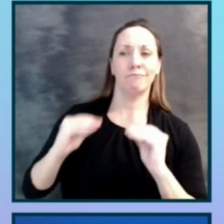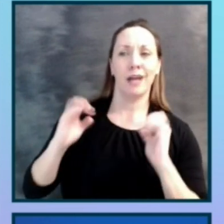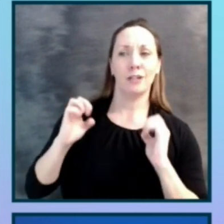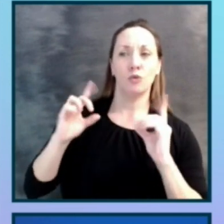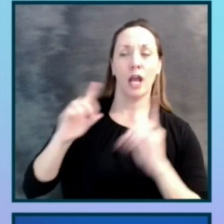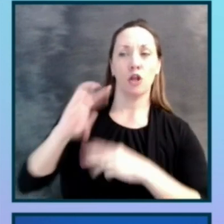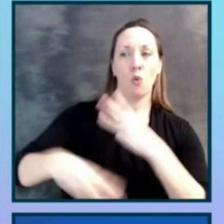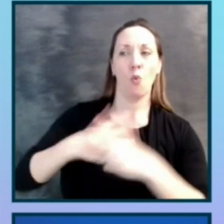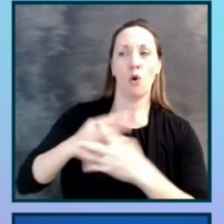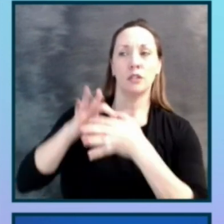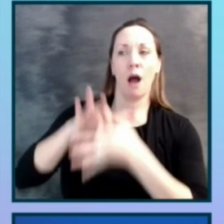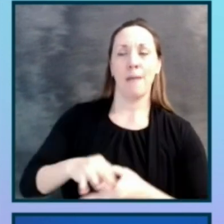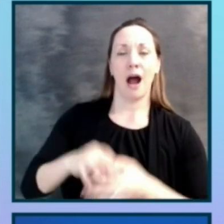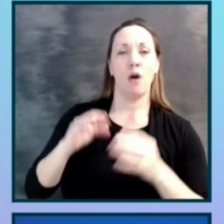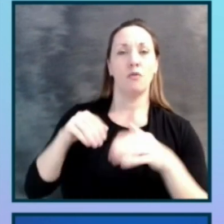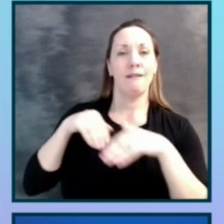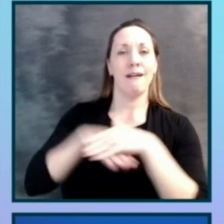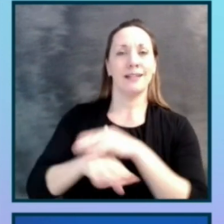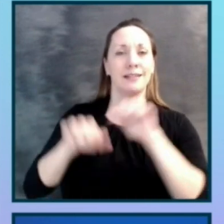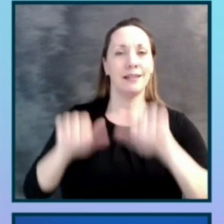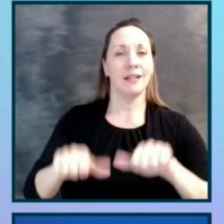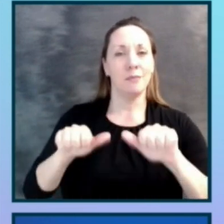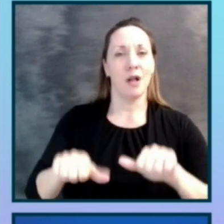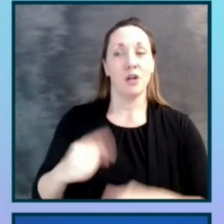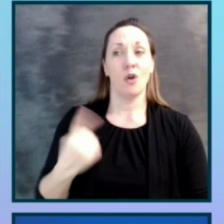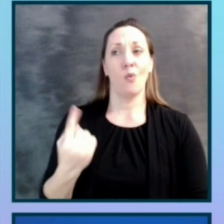and one of our own, WebAIM comes out